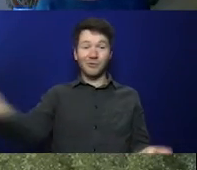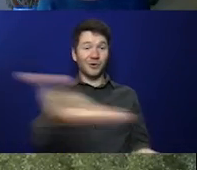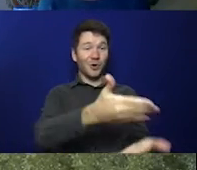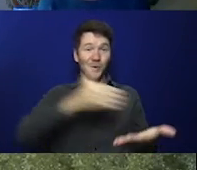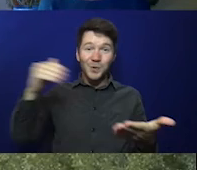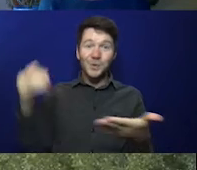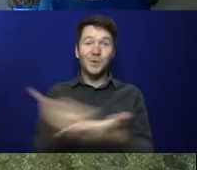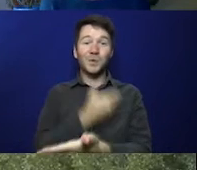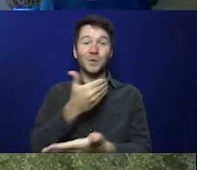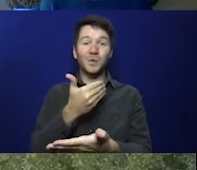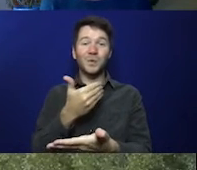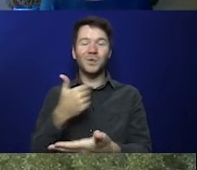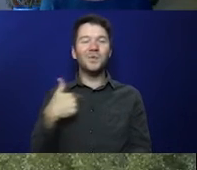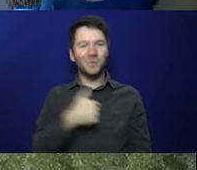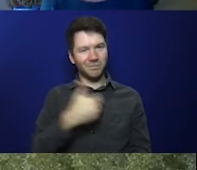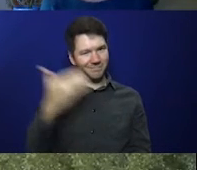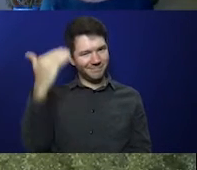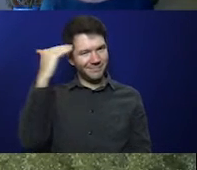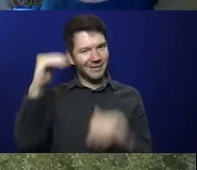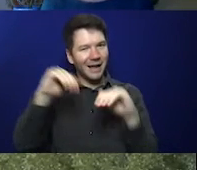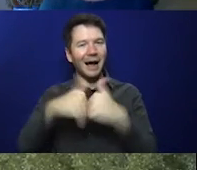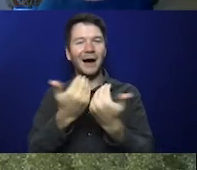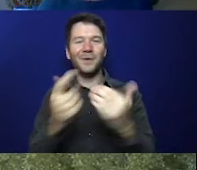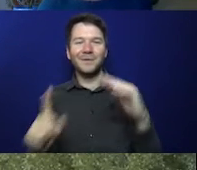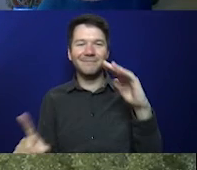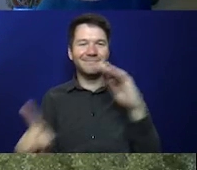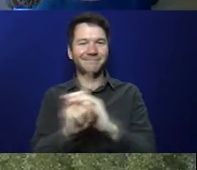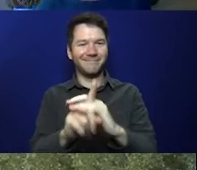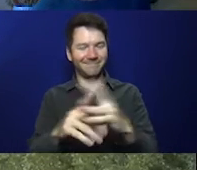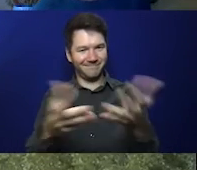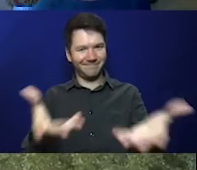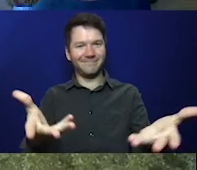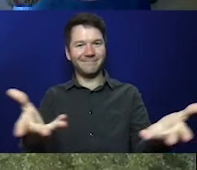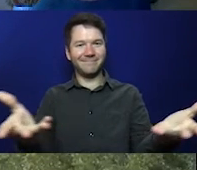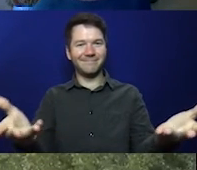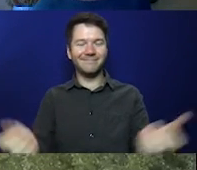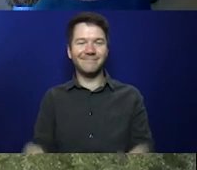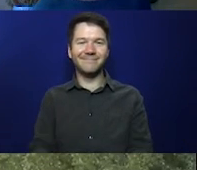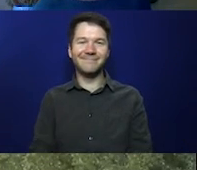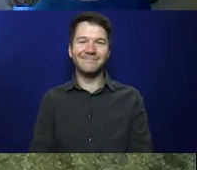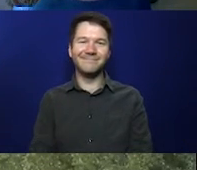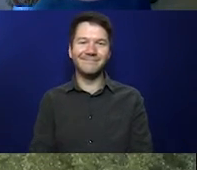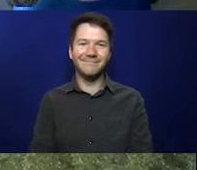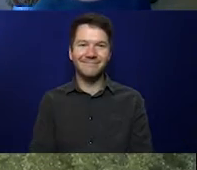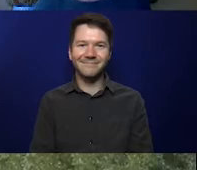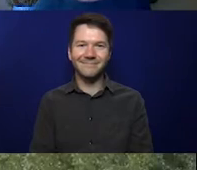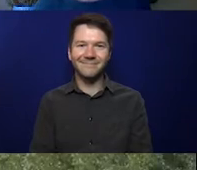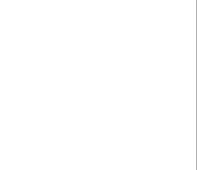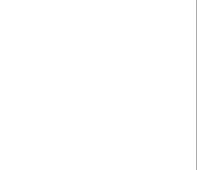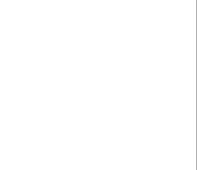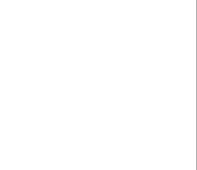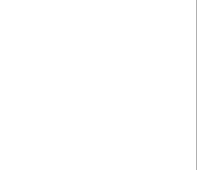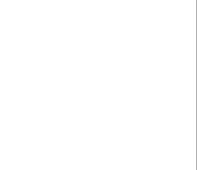All brand new—and now we know how it came to be.